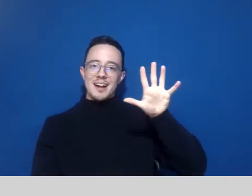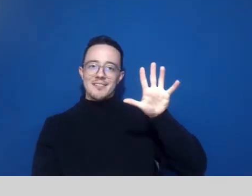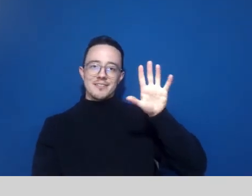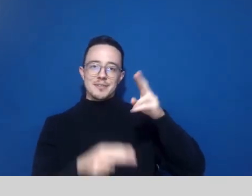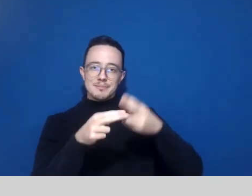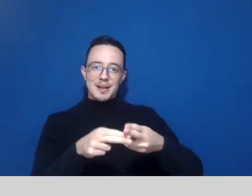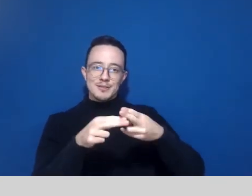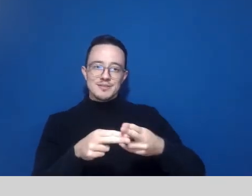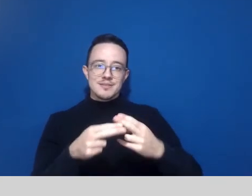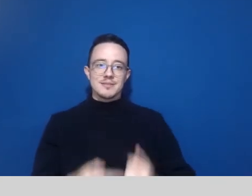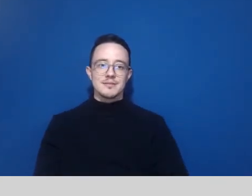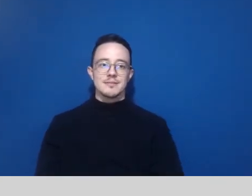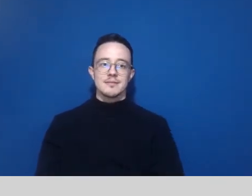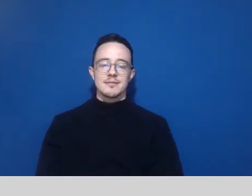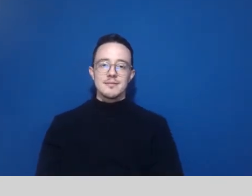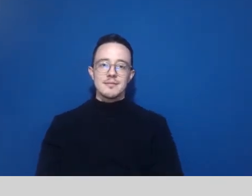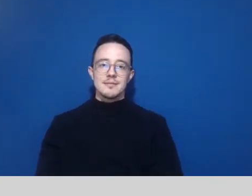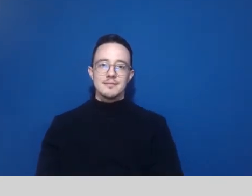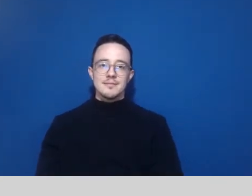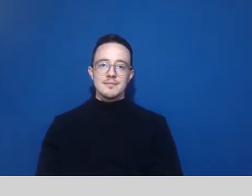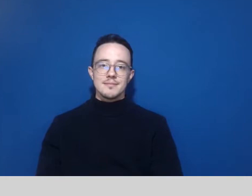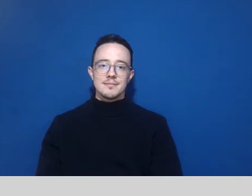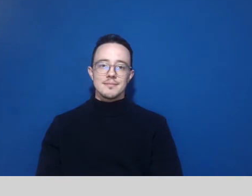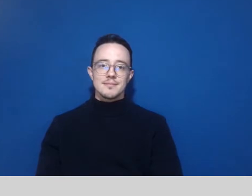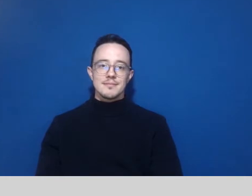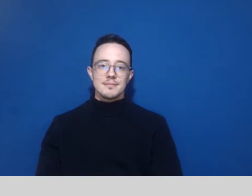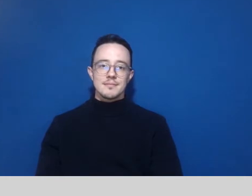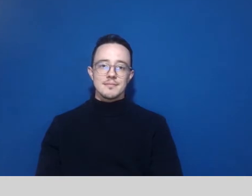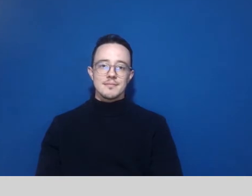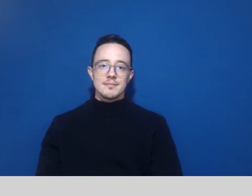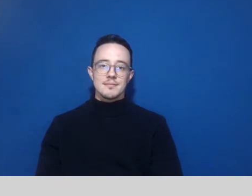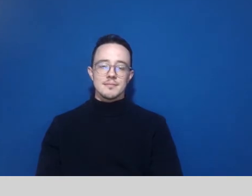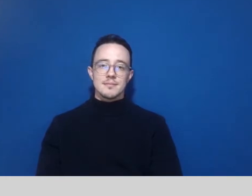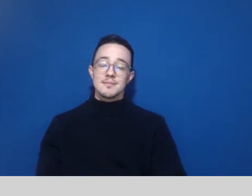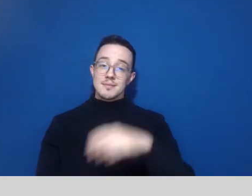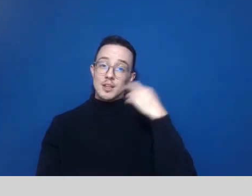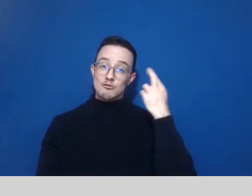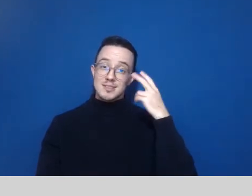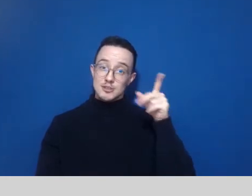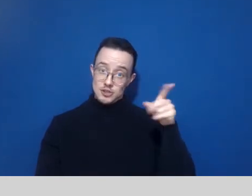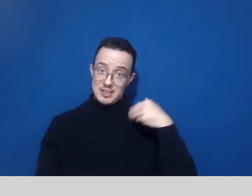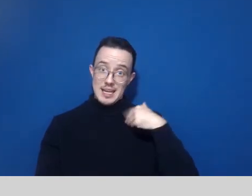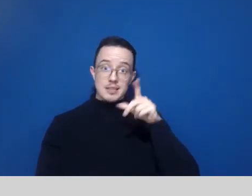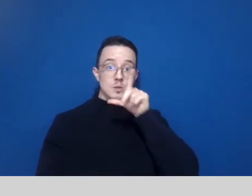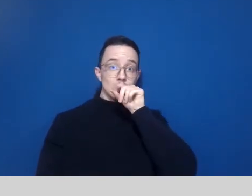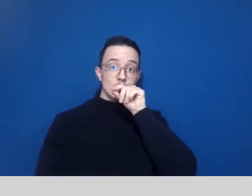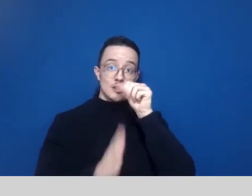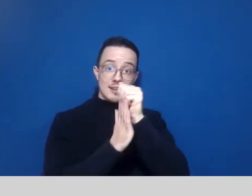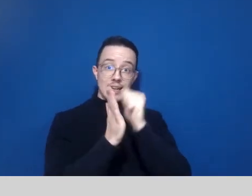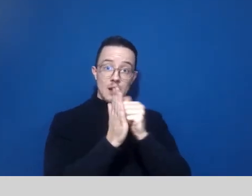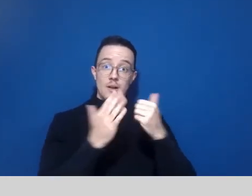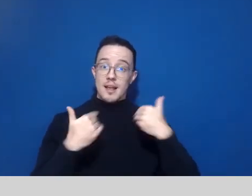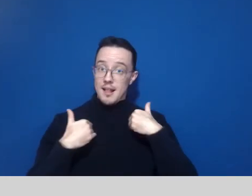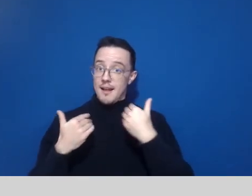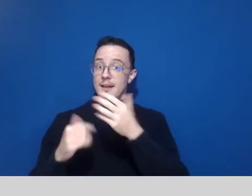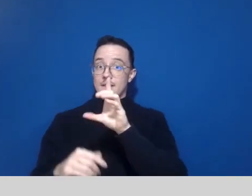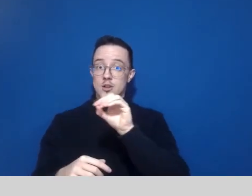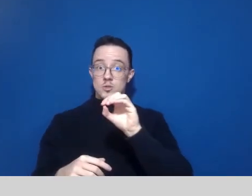I grew a little bit more dog." Because she tweets this, and I've got this coming into Dog Sheep, I now have these in a SQL database,